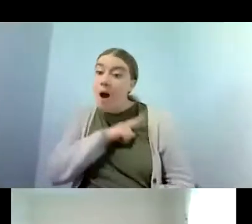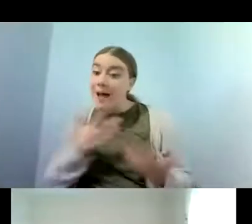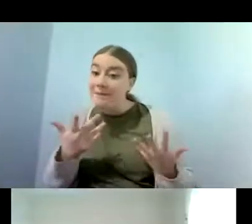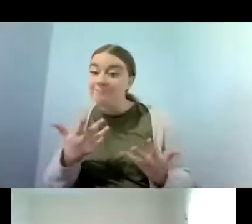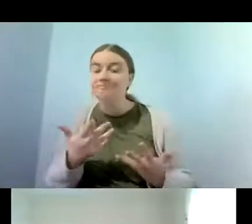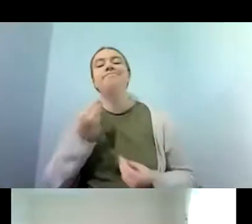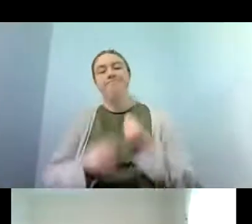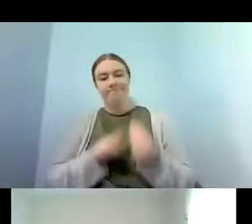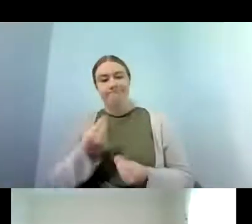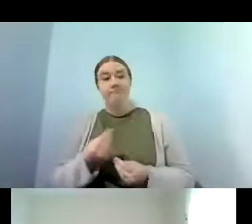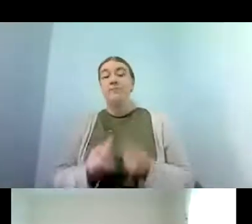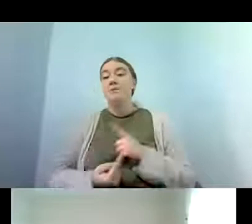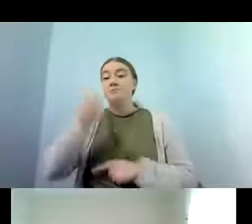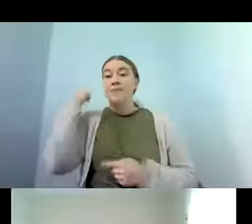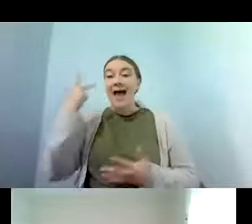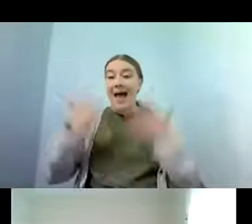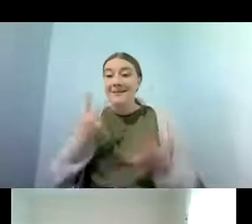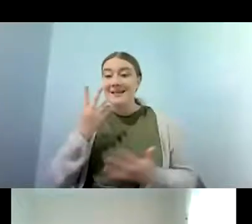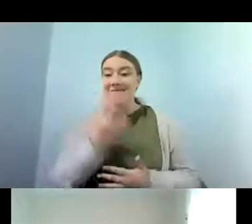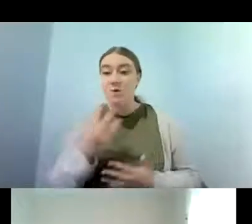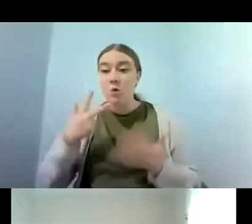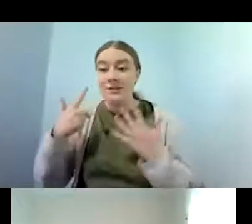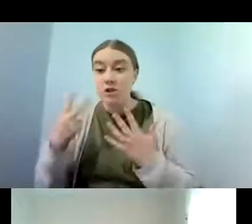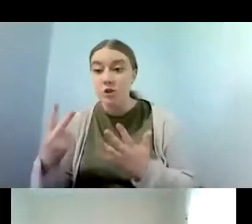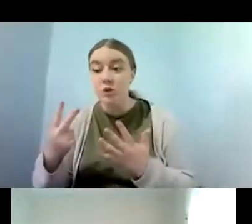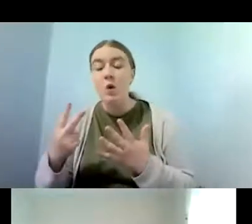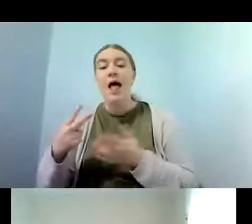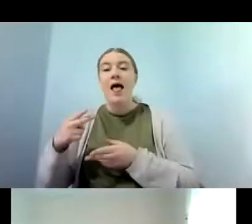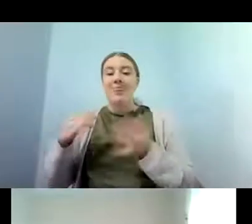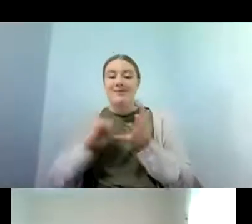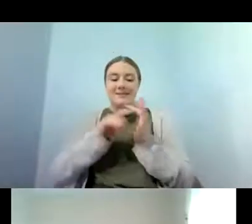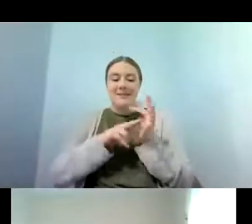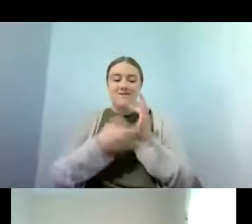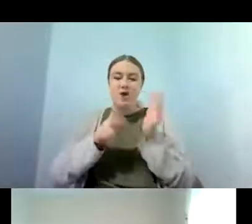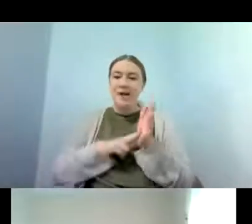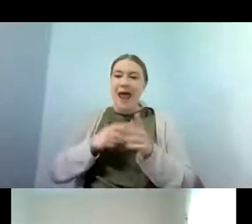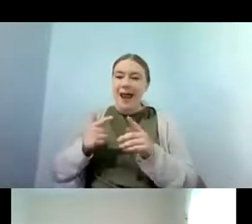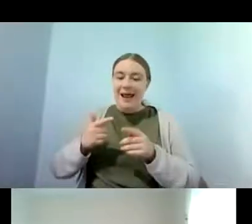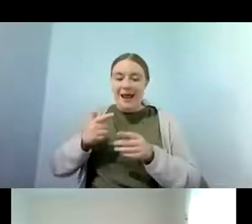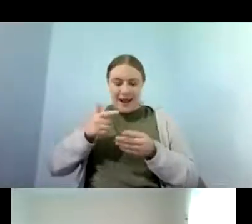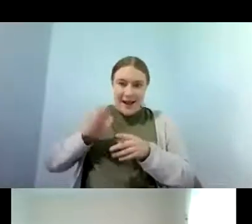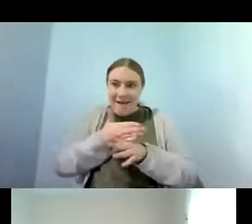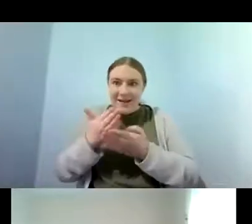so in 1842 the seven navigation act was passed and this meant a series of locks and weirs were built